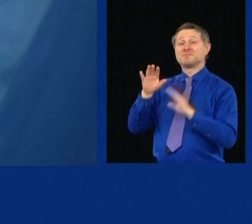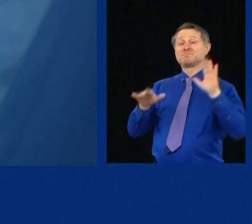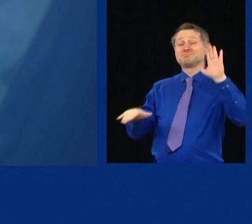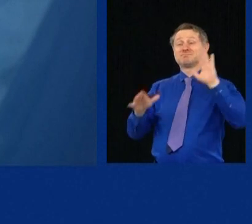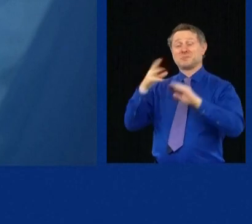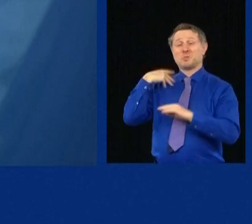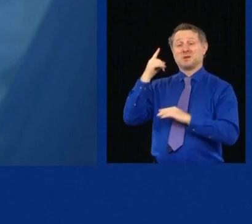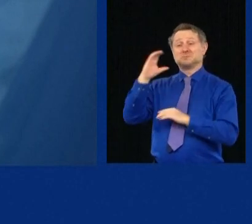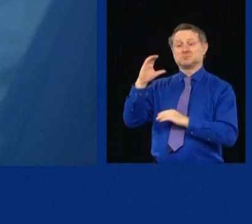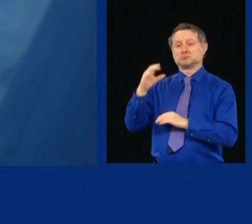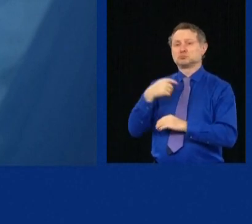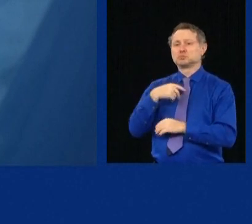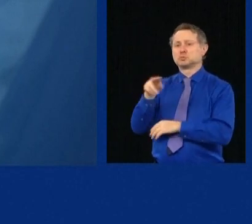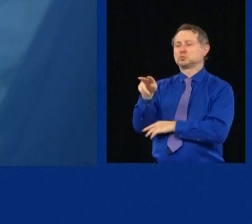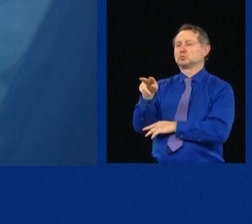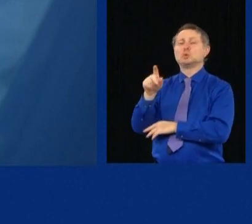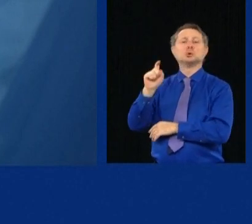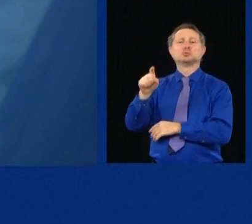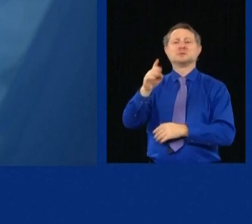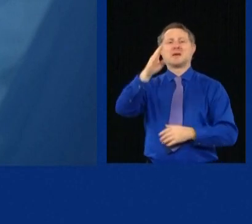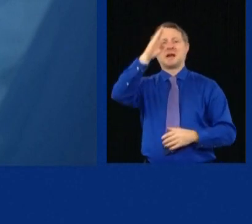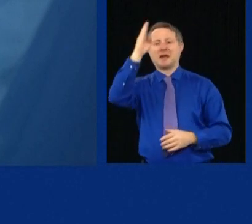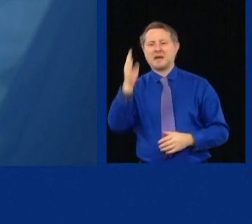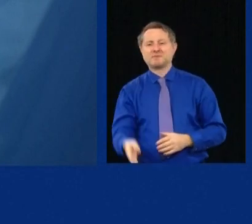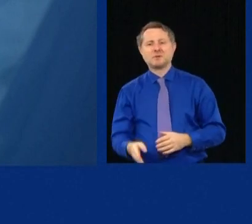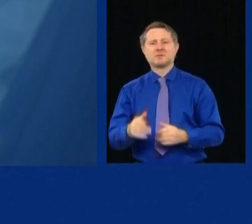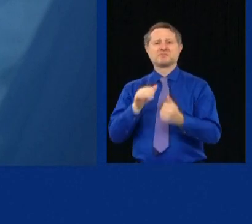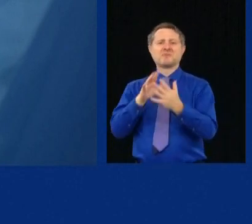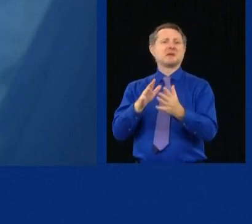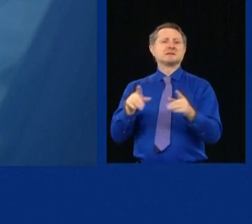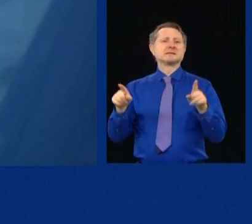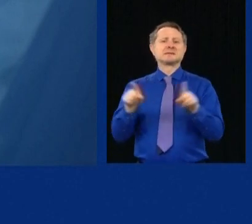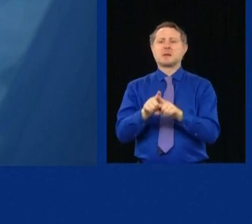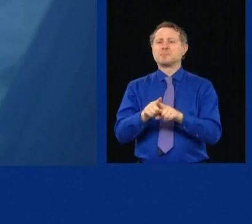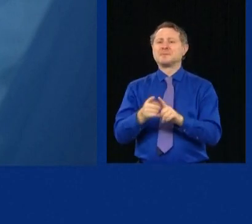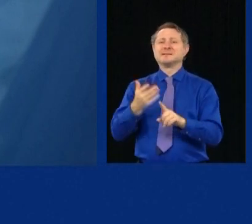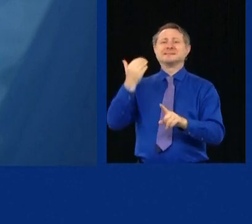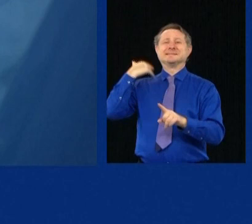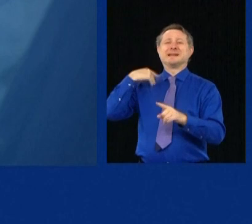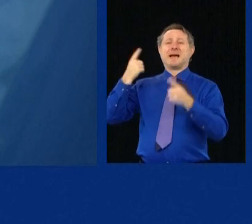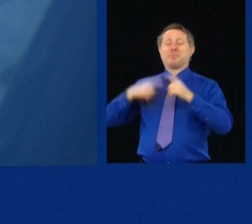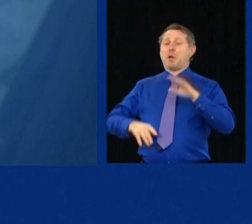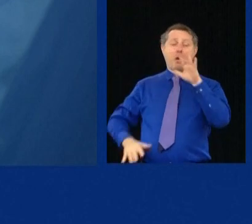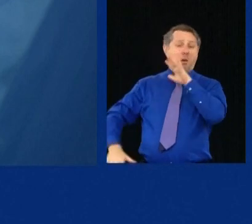SPEAKING ABOUT IT IN THE HEARING TODAY, WE SHOULD NEVER AGAIN BE